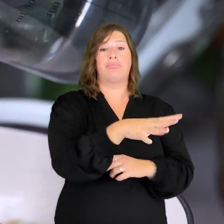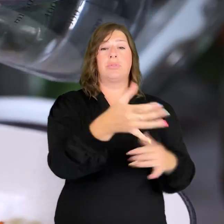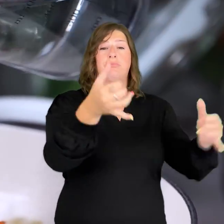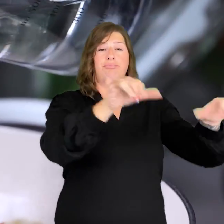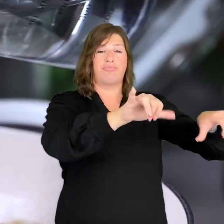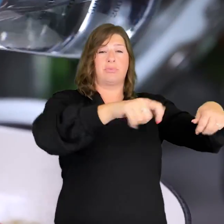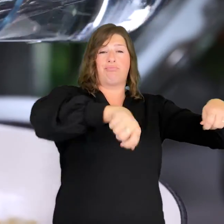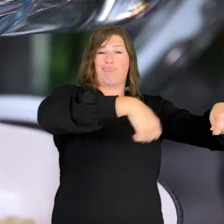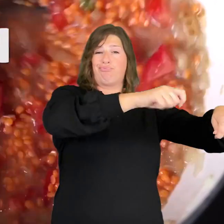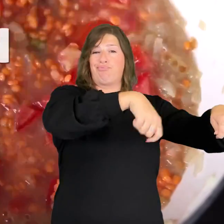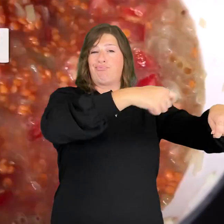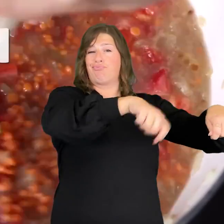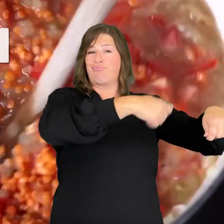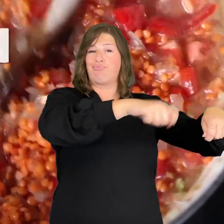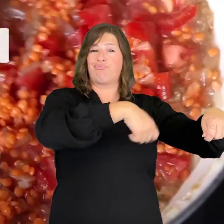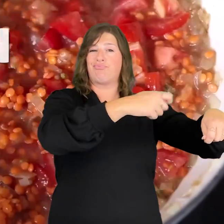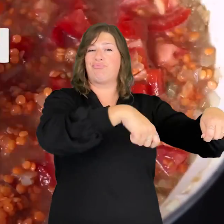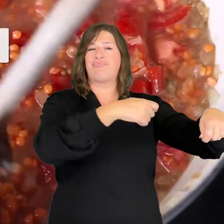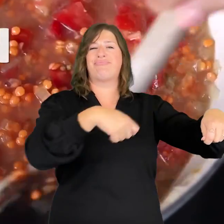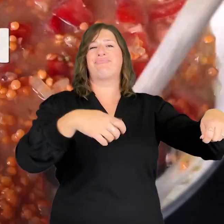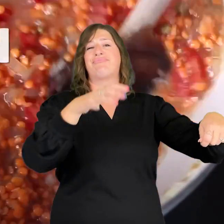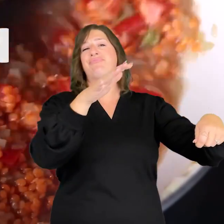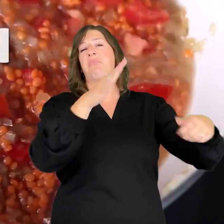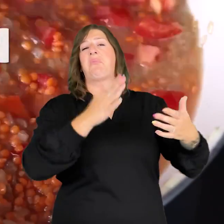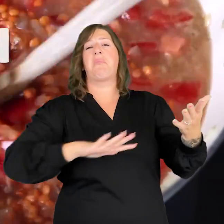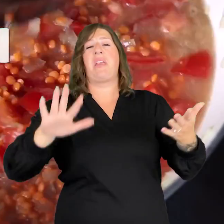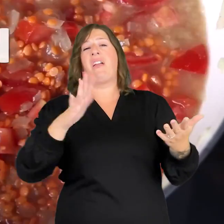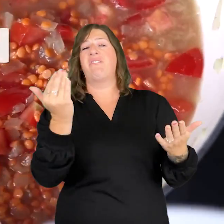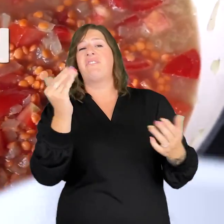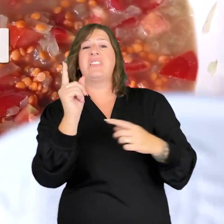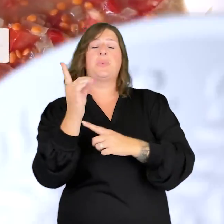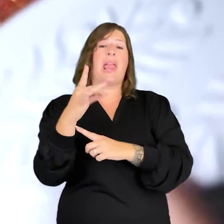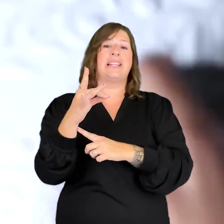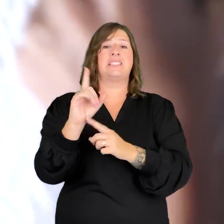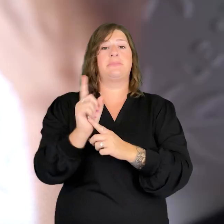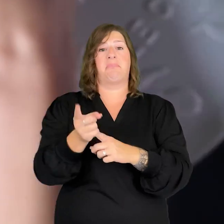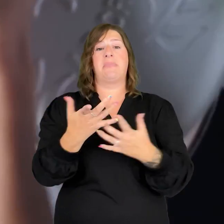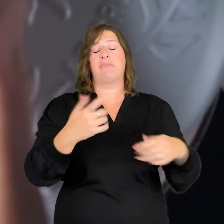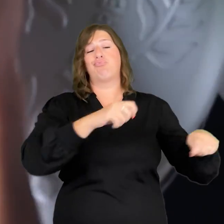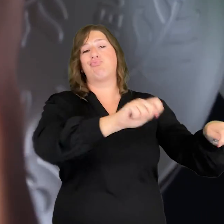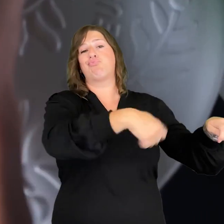Give everything a good stir Then cover the pot with a lid and let it cook for about 15 to 18 minutes.